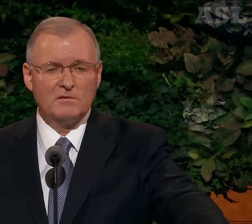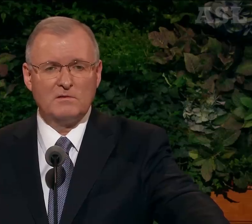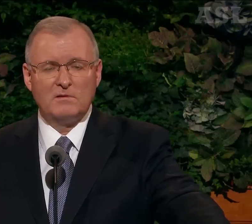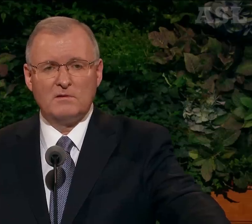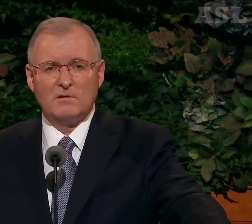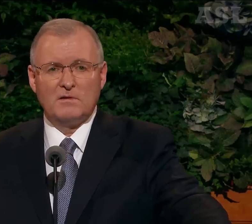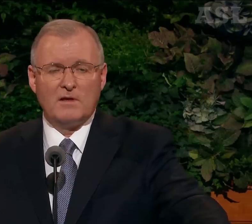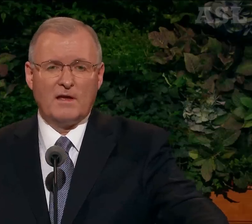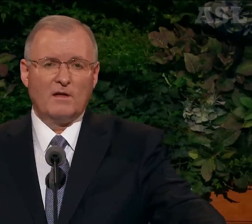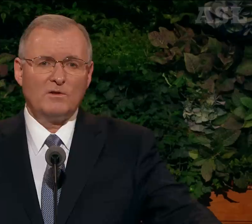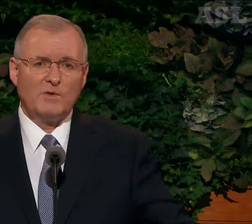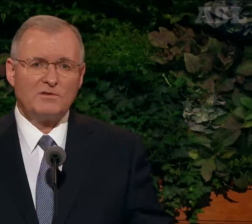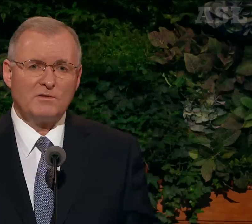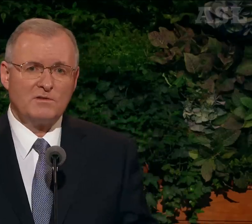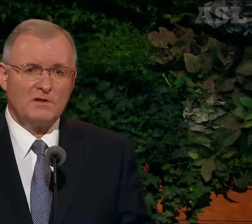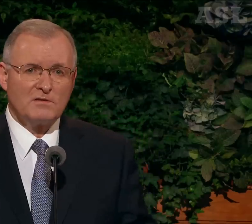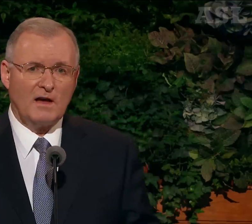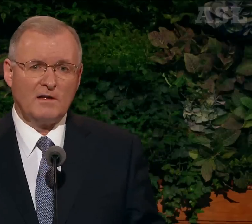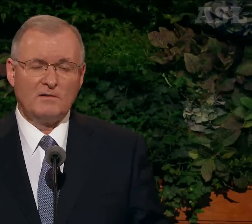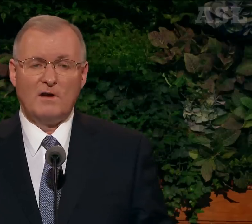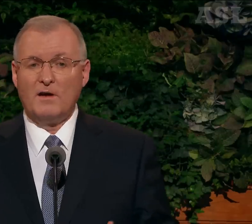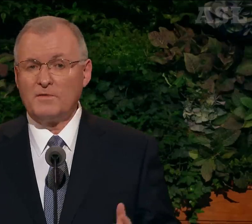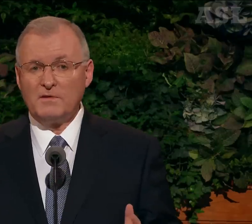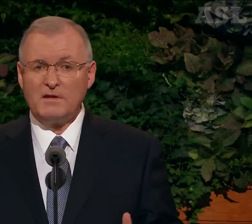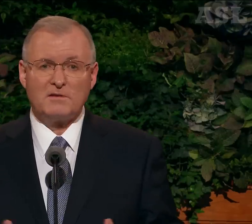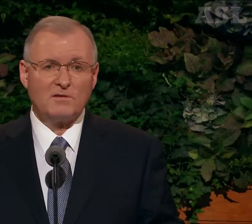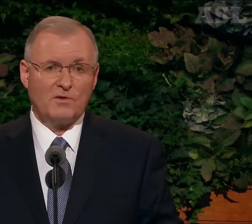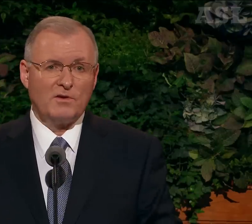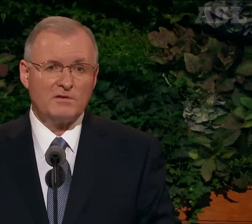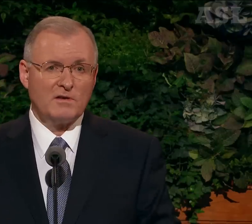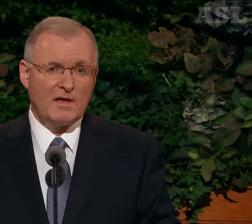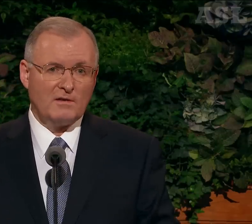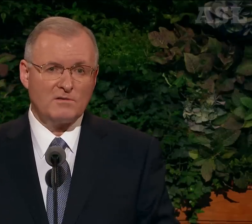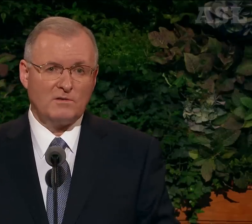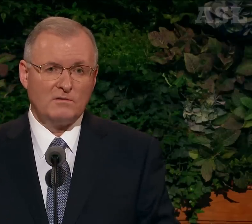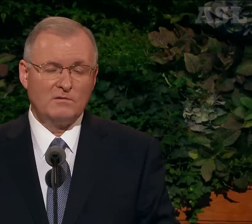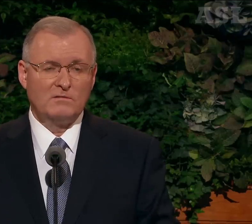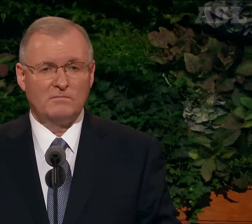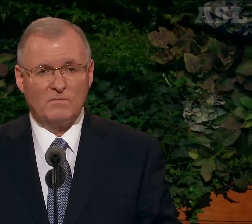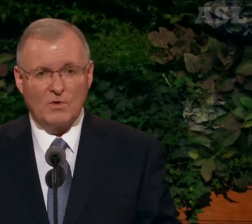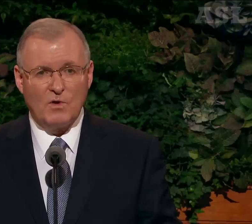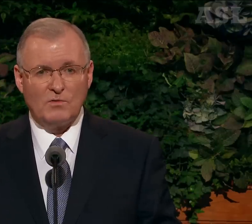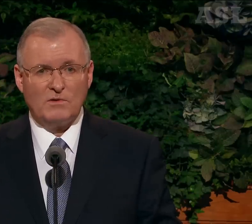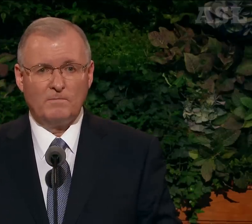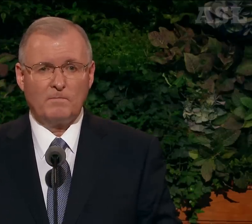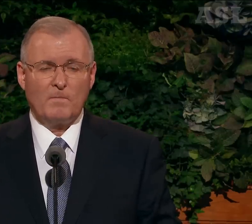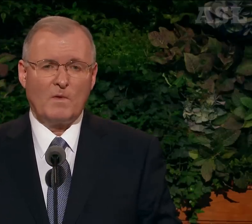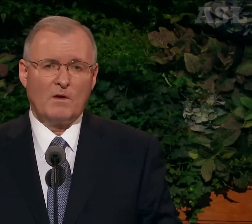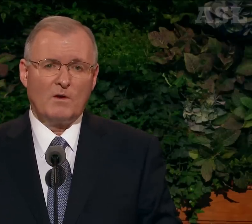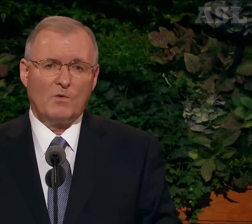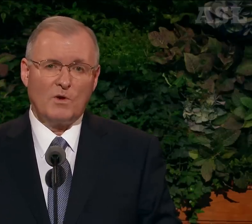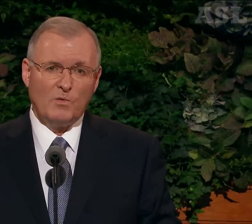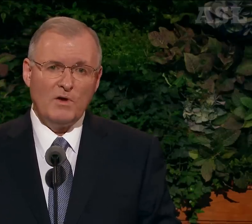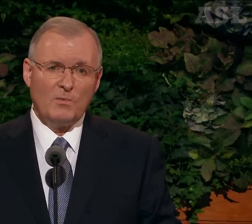OBEDIENT EFFORTS.